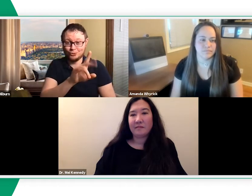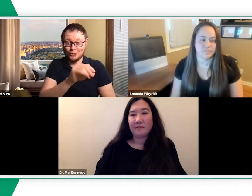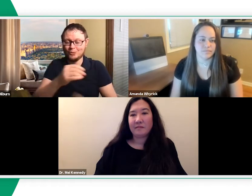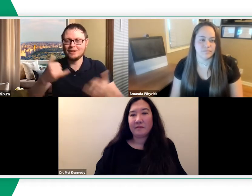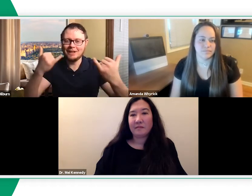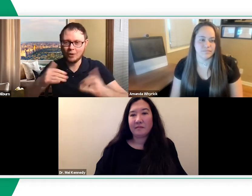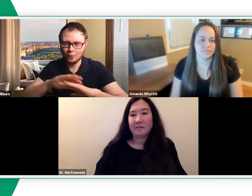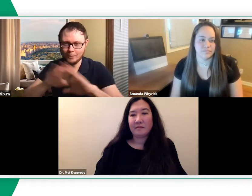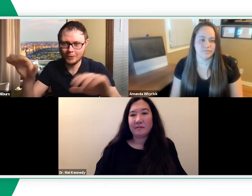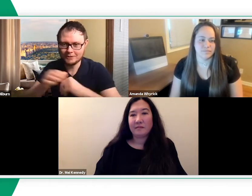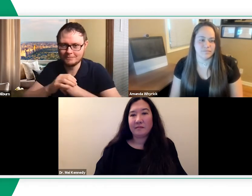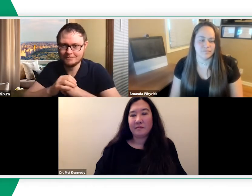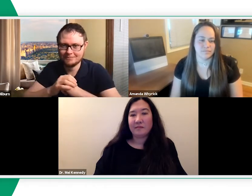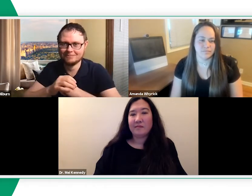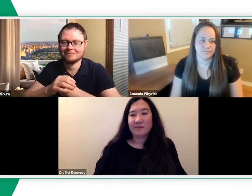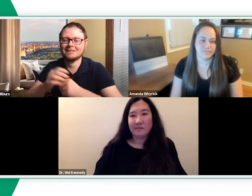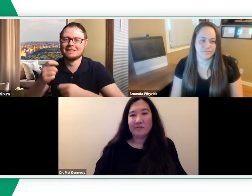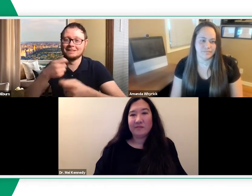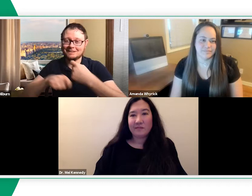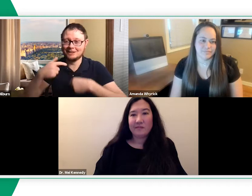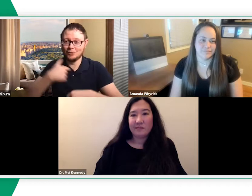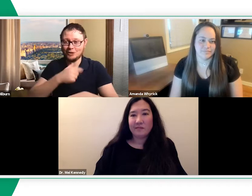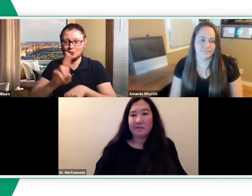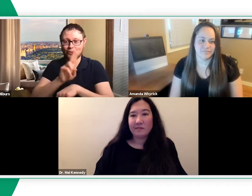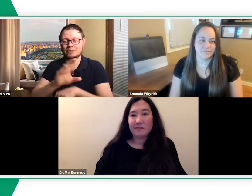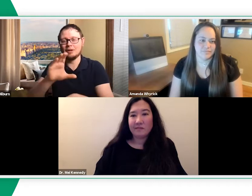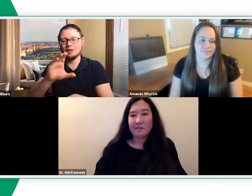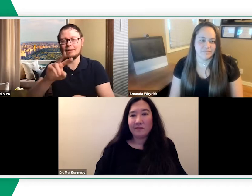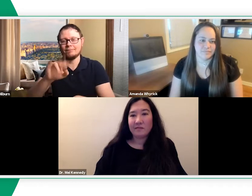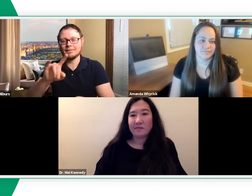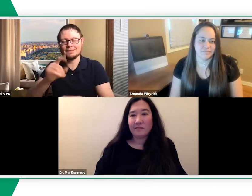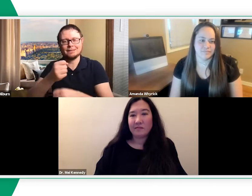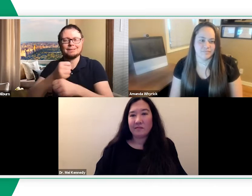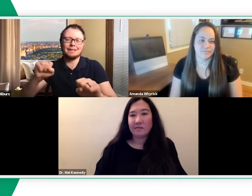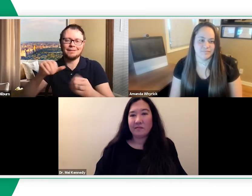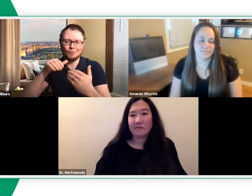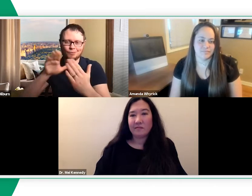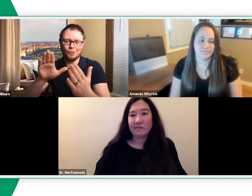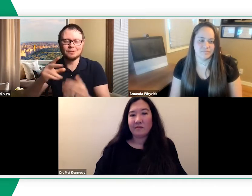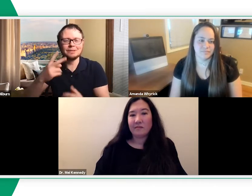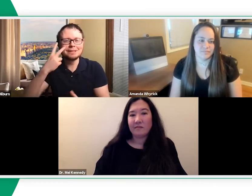So what Amanda went through in the studio, we aren't doing that anymore.